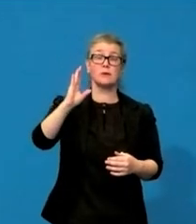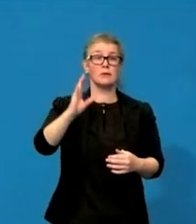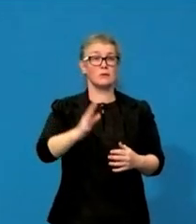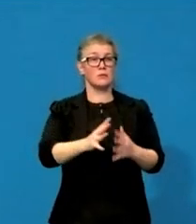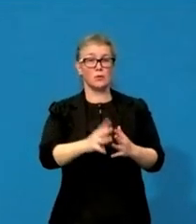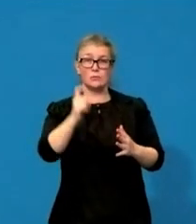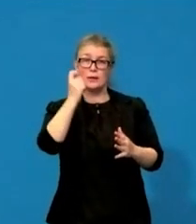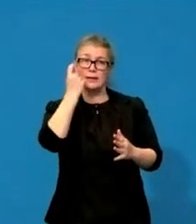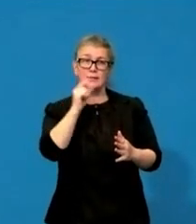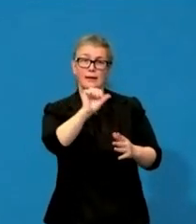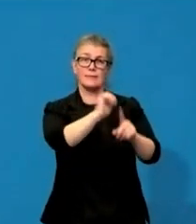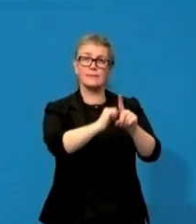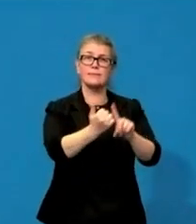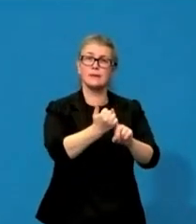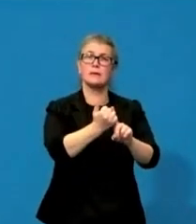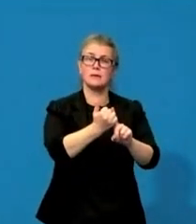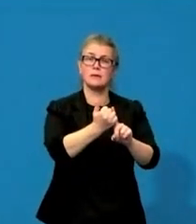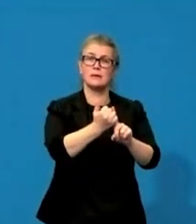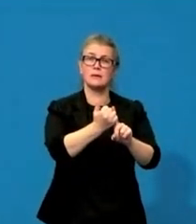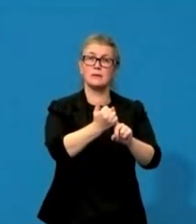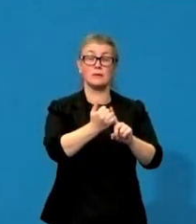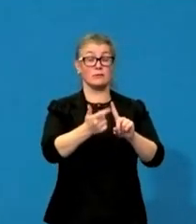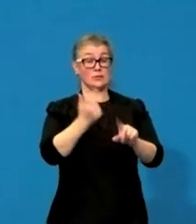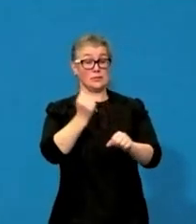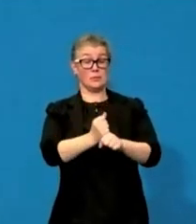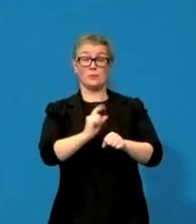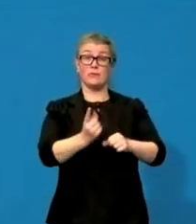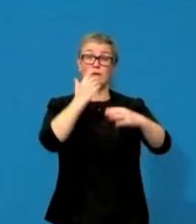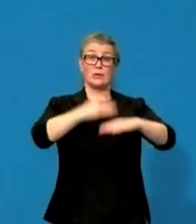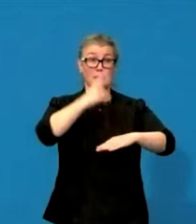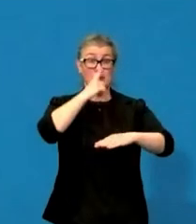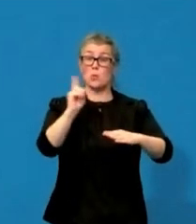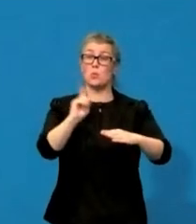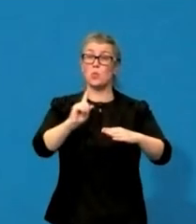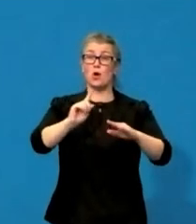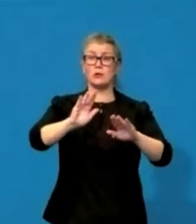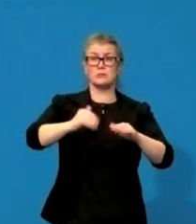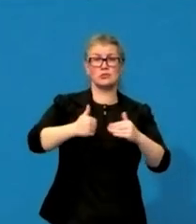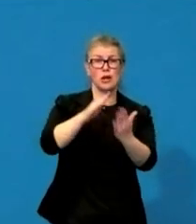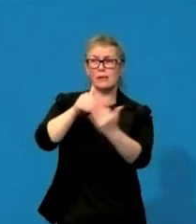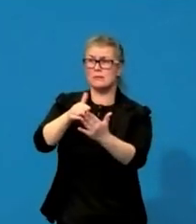the challenge of First Nations people in remote communities, reductions in funding for